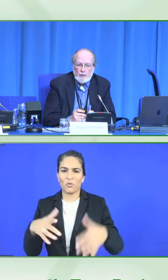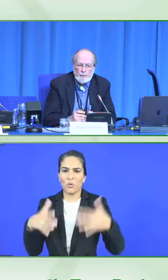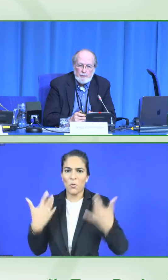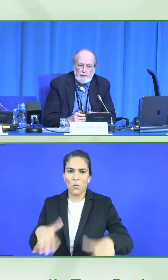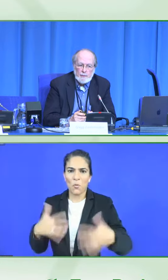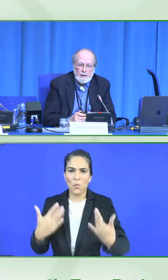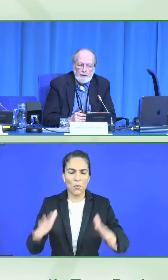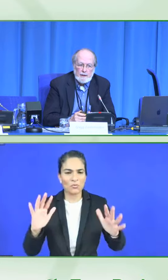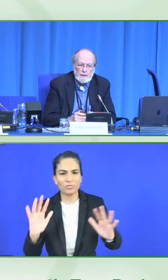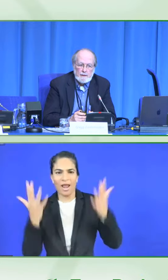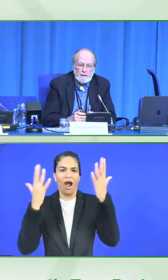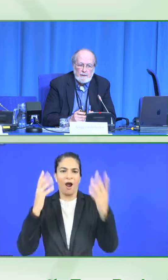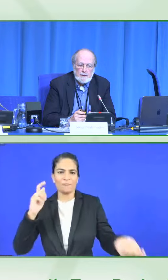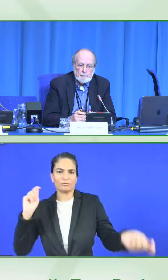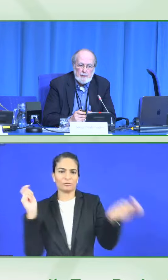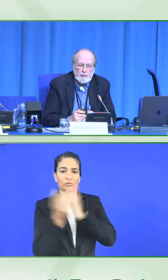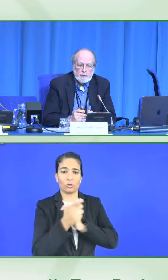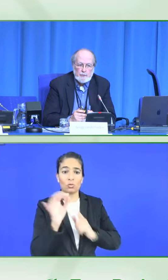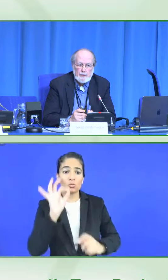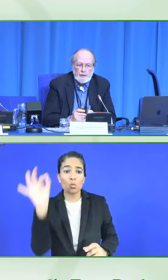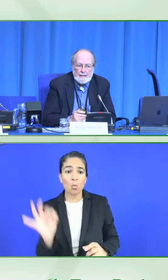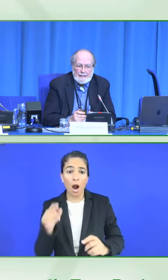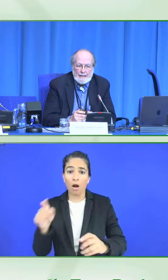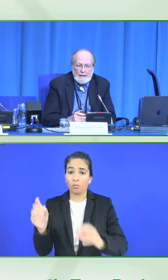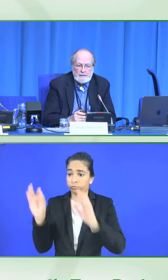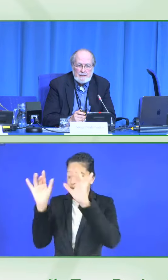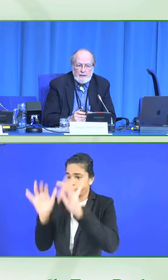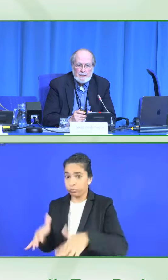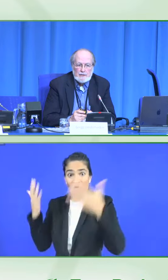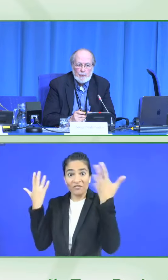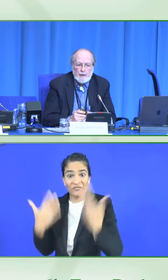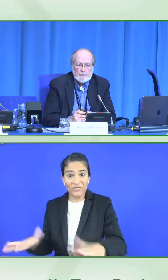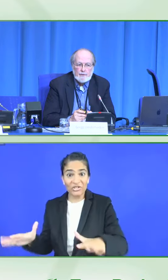of individuals and never find them there.